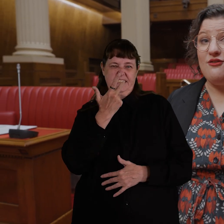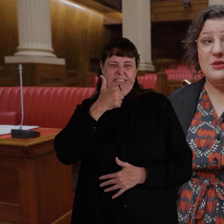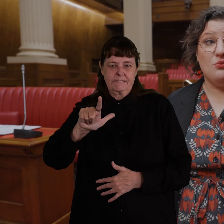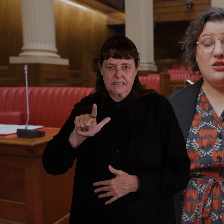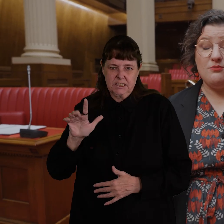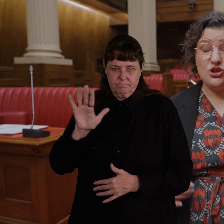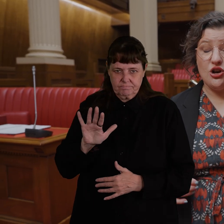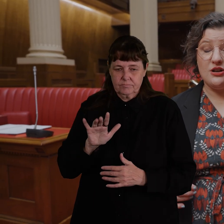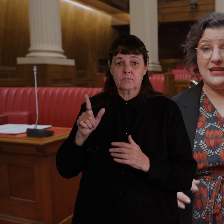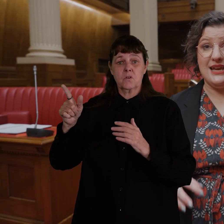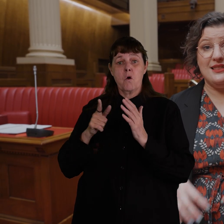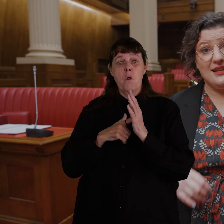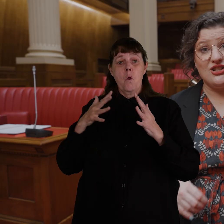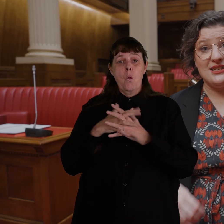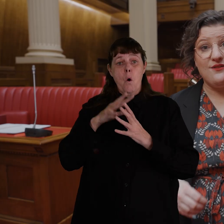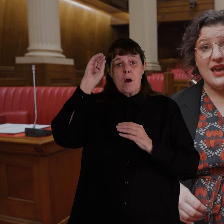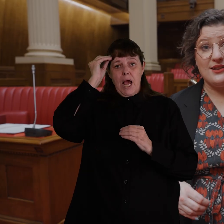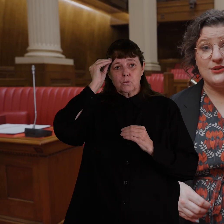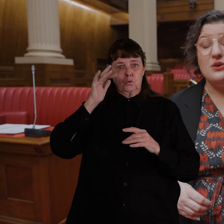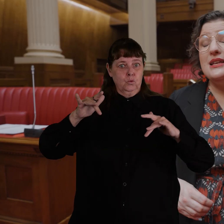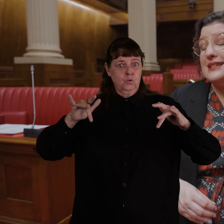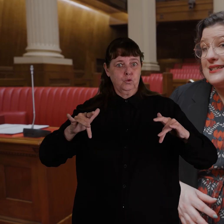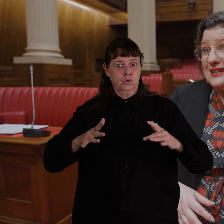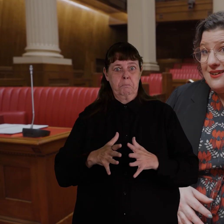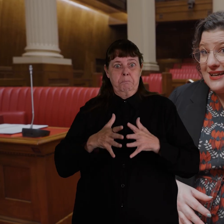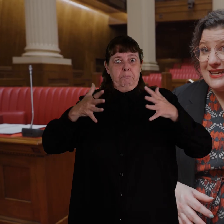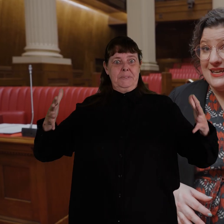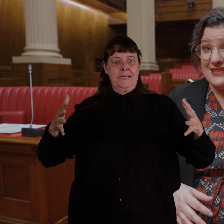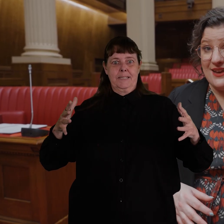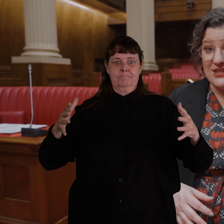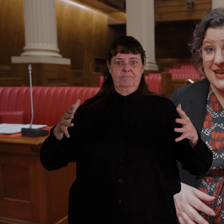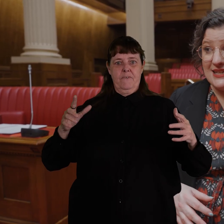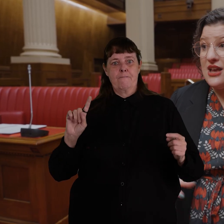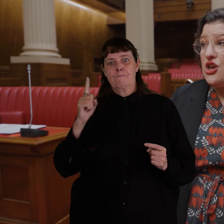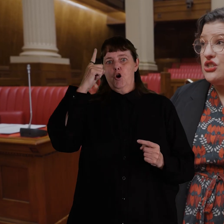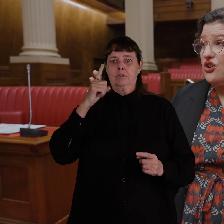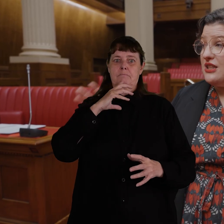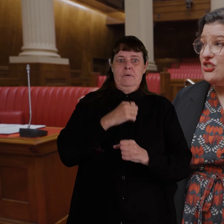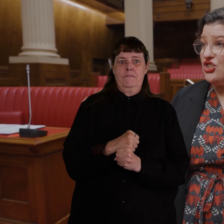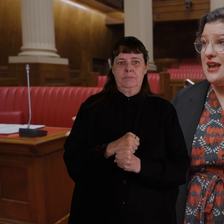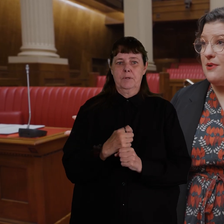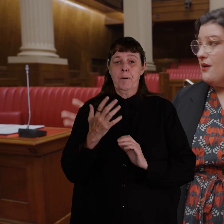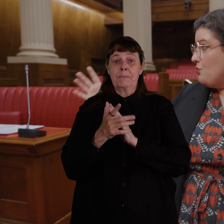government with a majority in the Legislative Council since the 1970s, so this chamber,